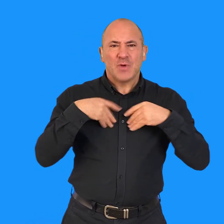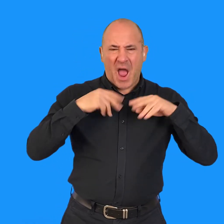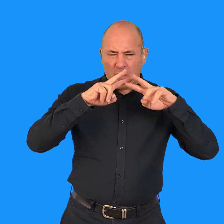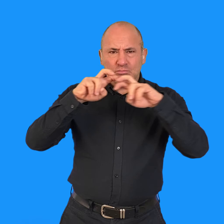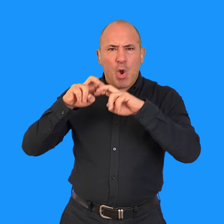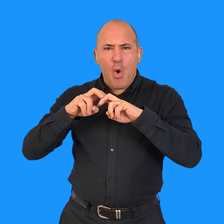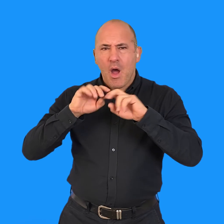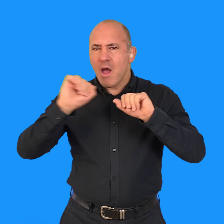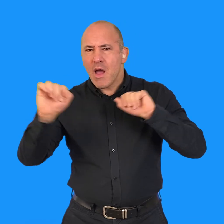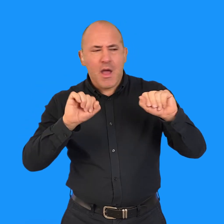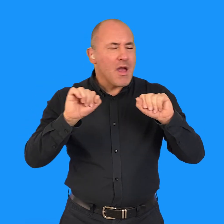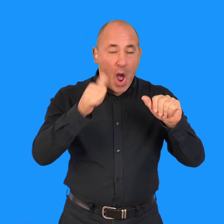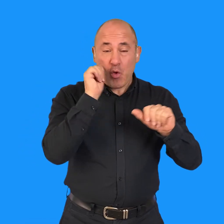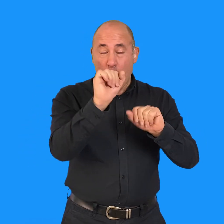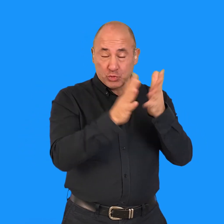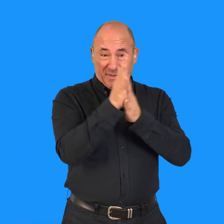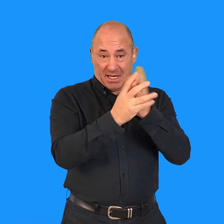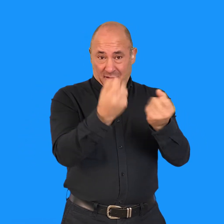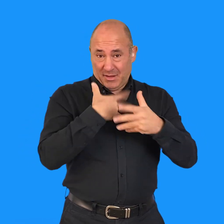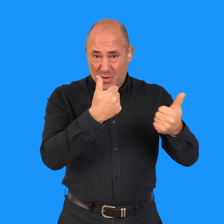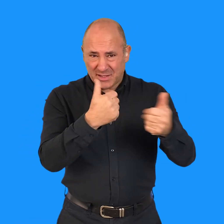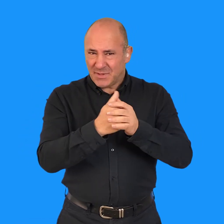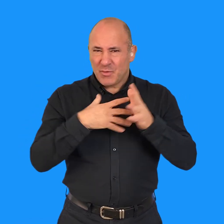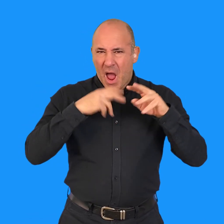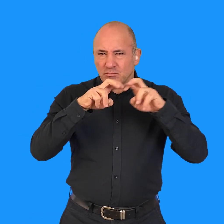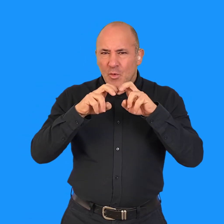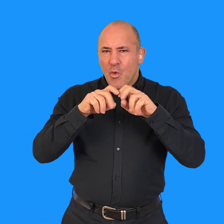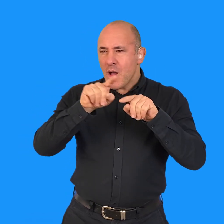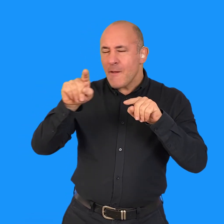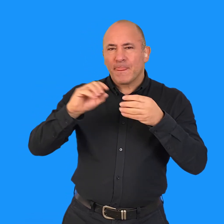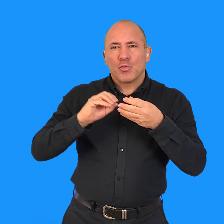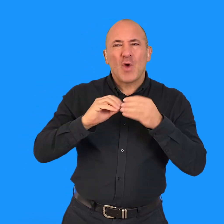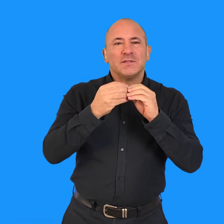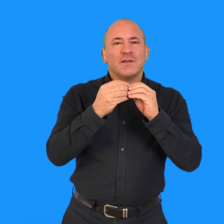and I hear what you're saying, but I think it's also in exploring what those other creative opportunities could be.